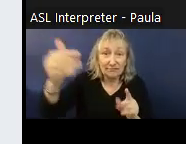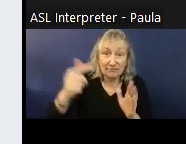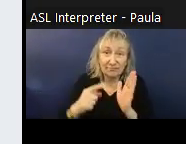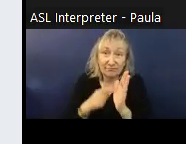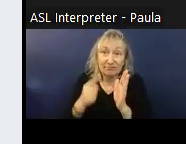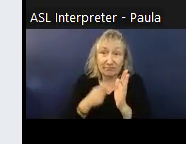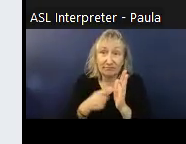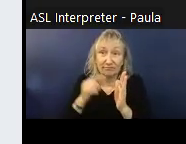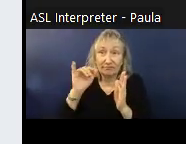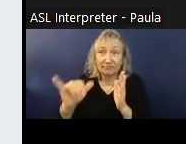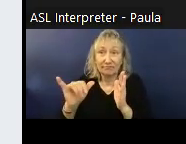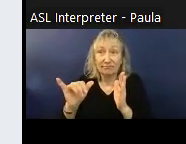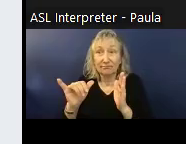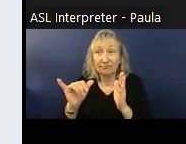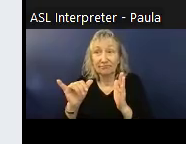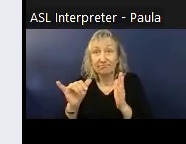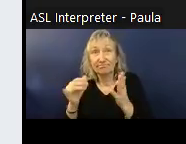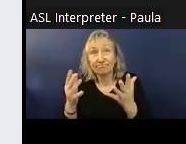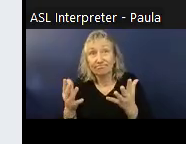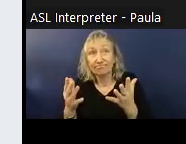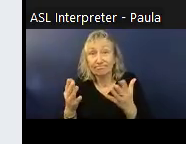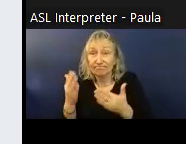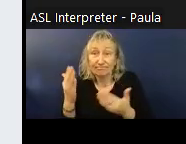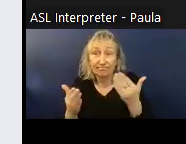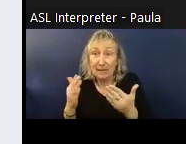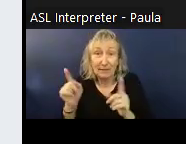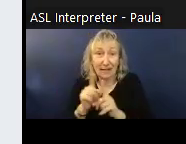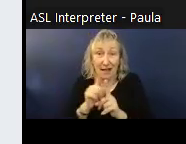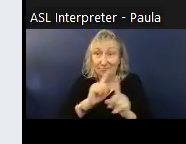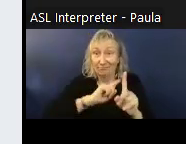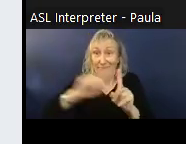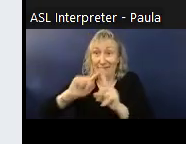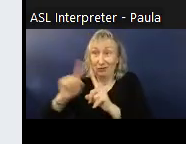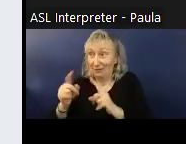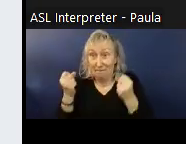abuse types, and that's where it's really up to the